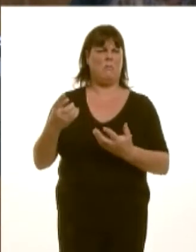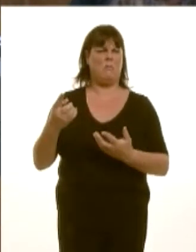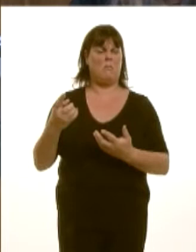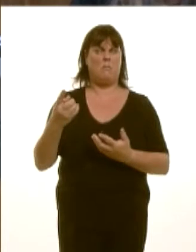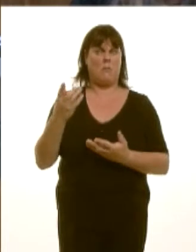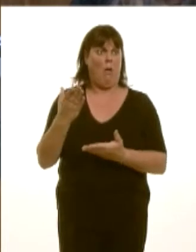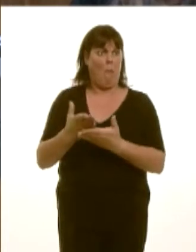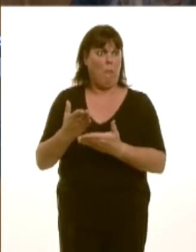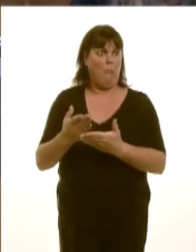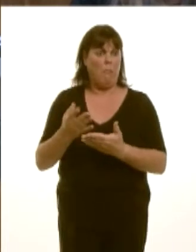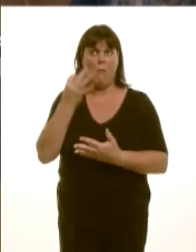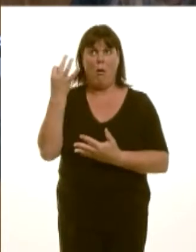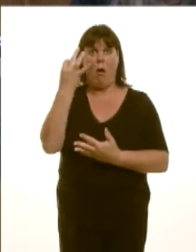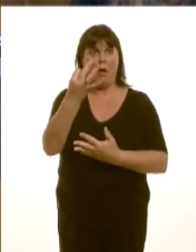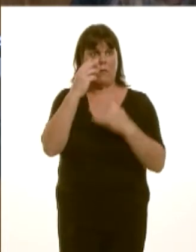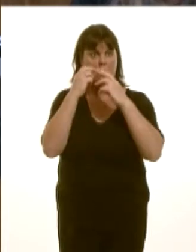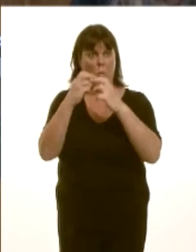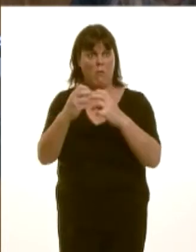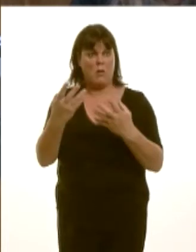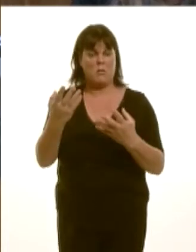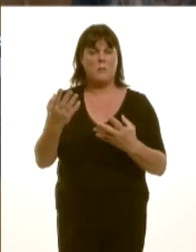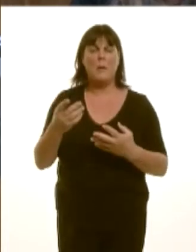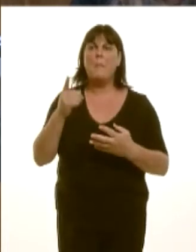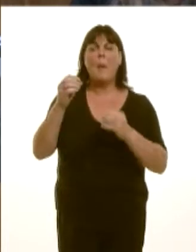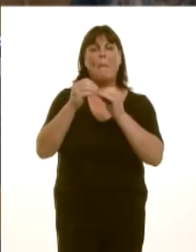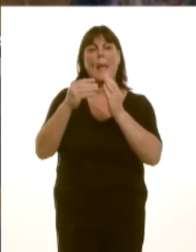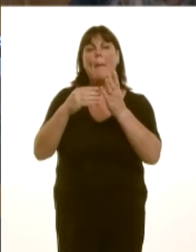things: first of all, it should be consistent in what it says and, secondly, where it has